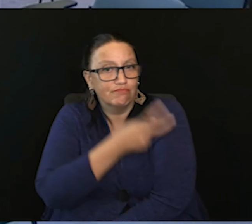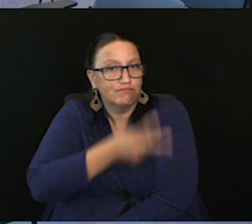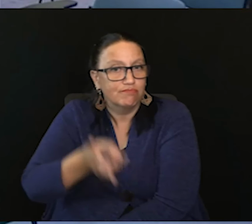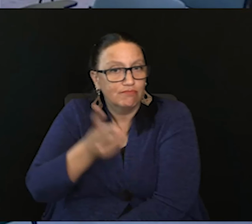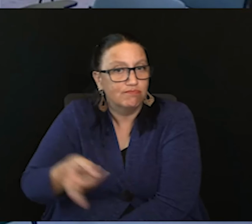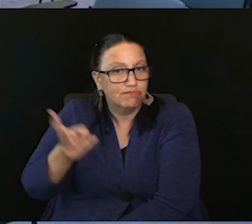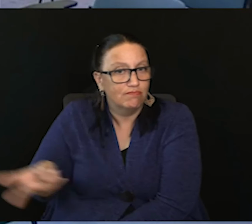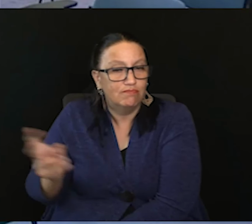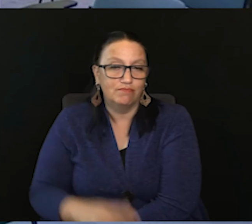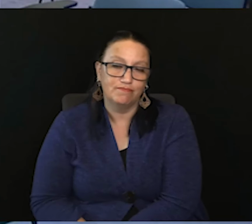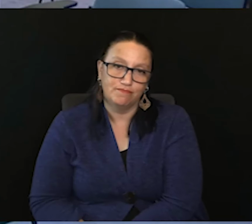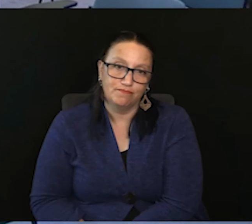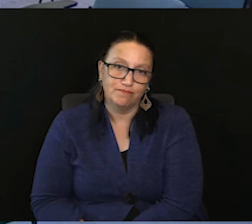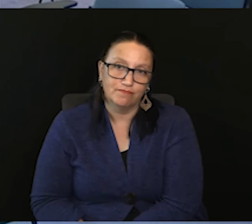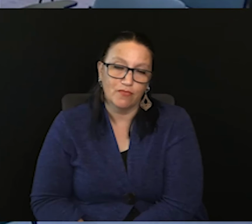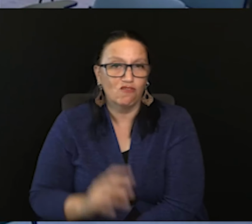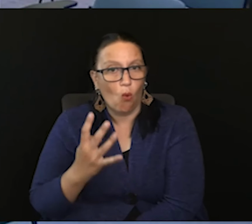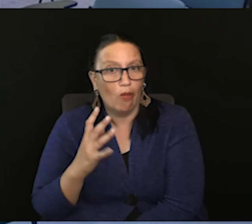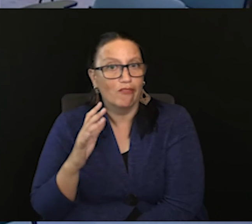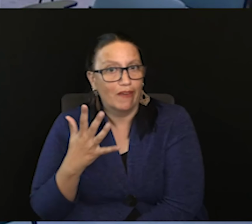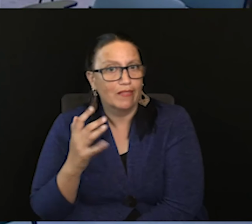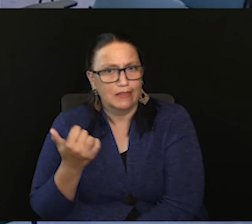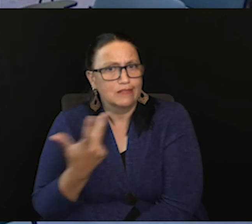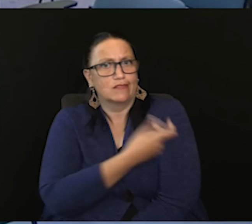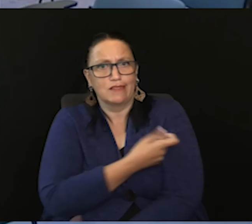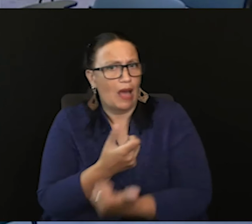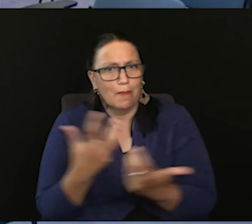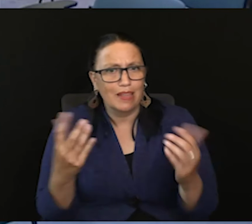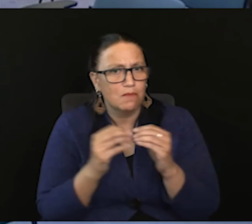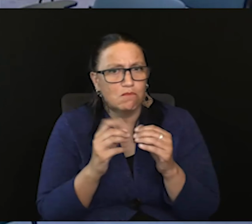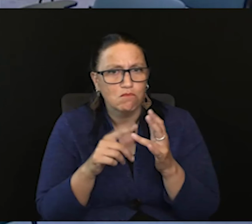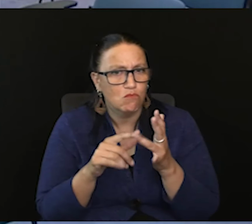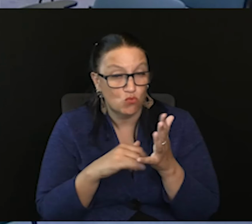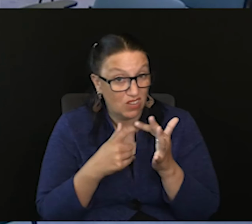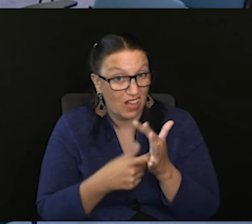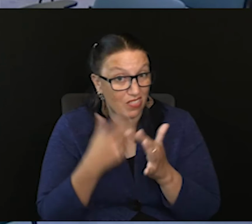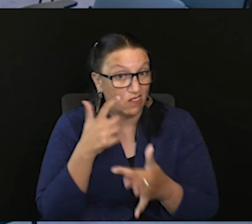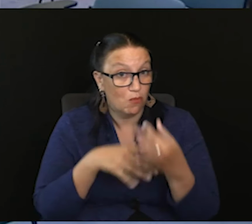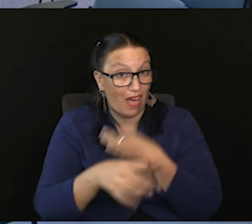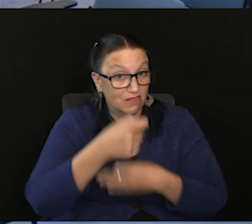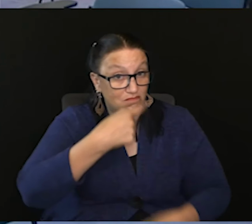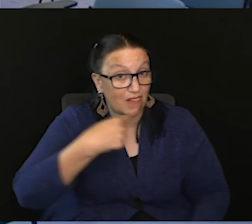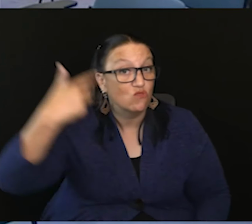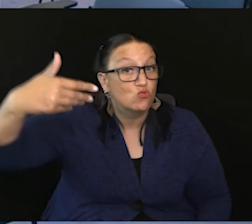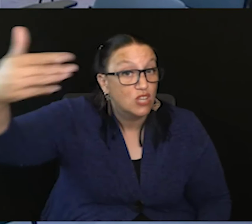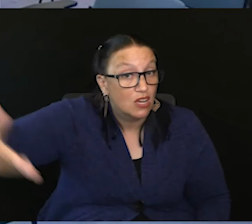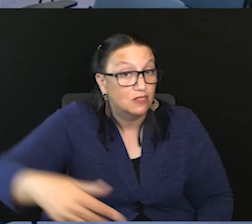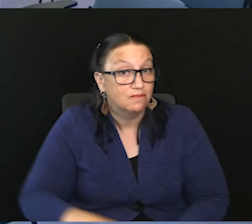say, vaccines rather than people going back for fourth, fifth however many booster doses might be needed for COVID?